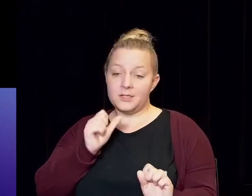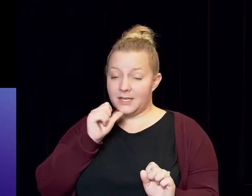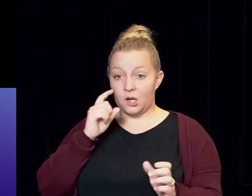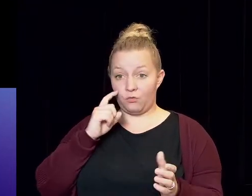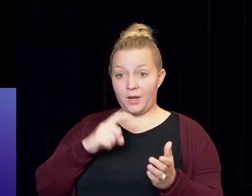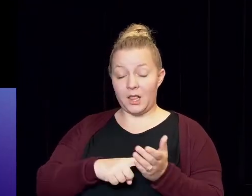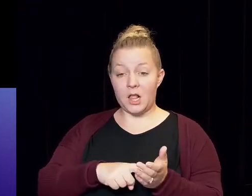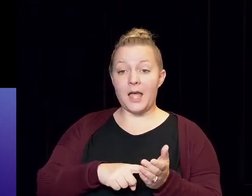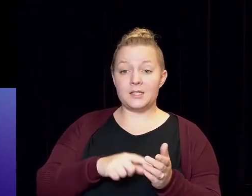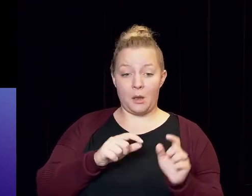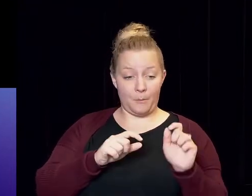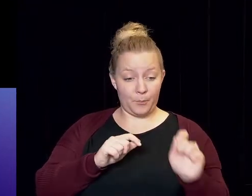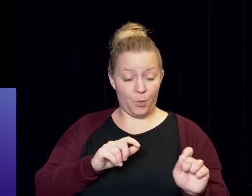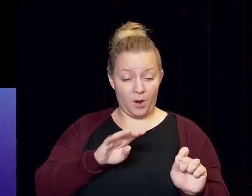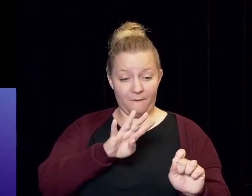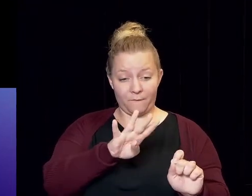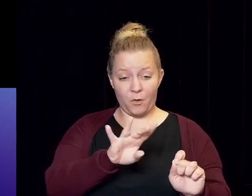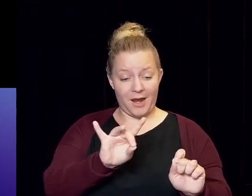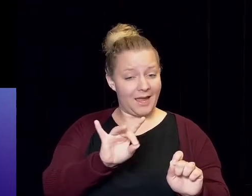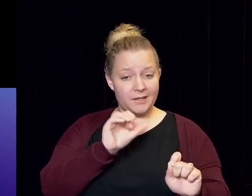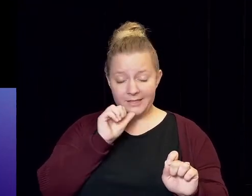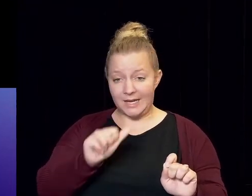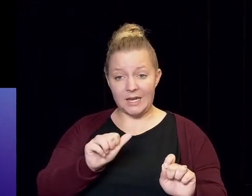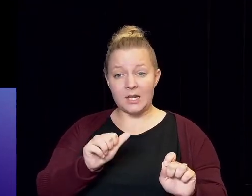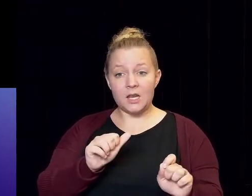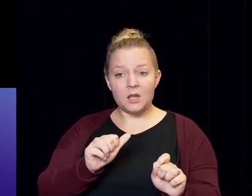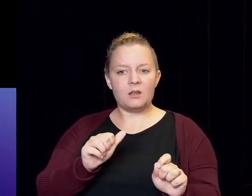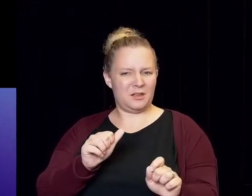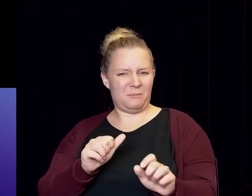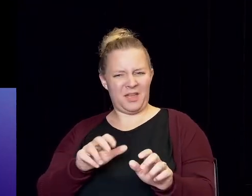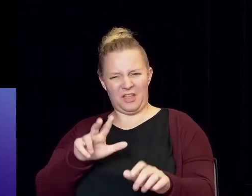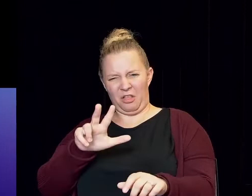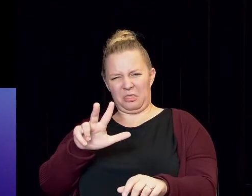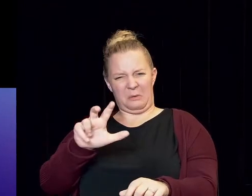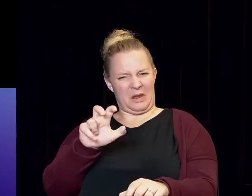I just caught it because I knew there's no way the answer can be up in the 300's if I want it to be